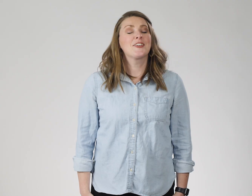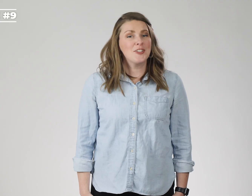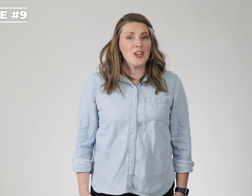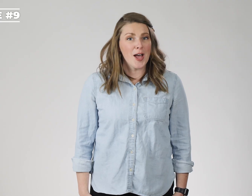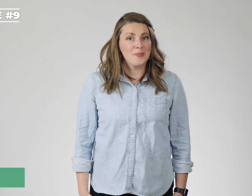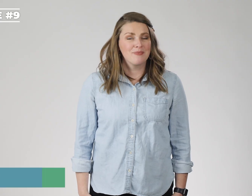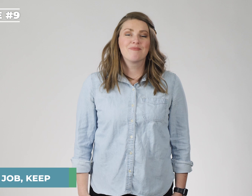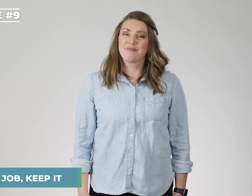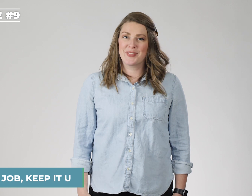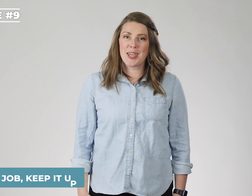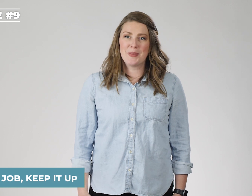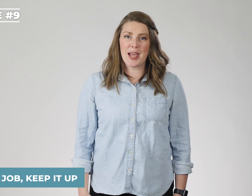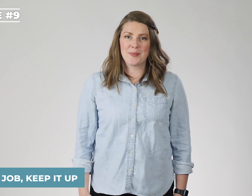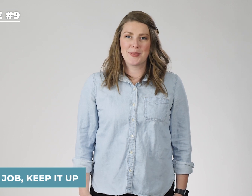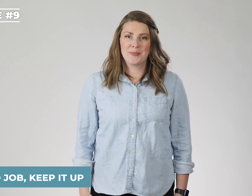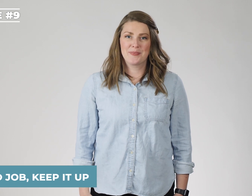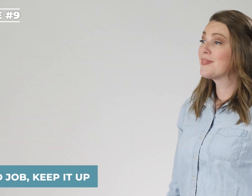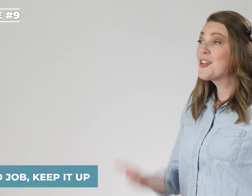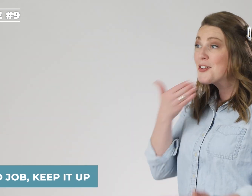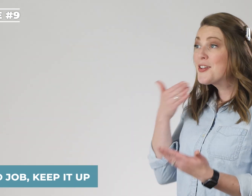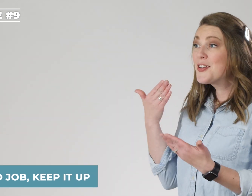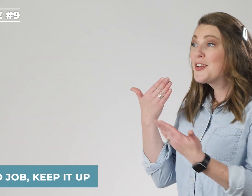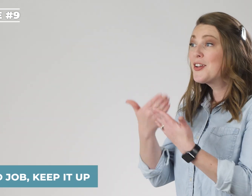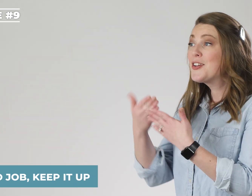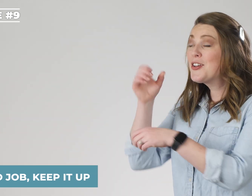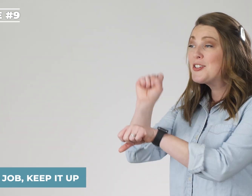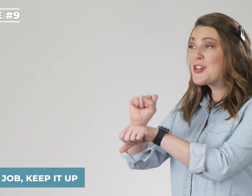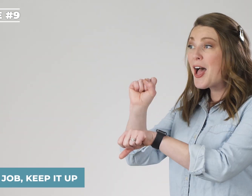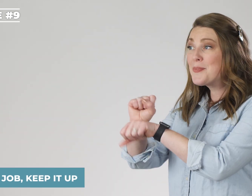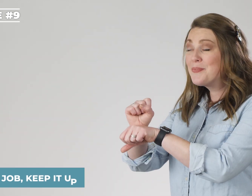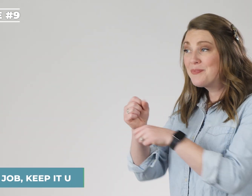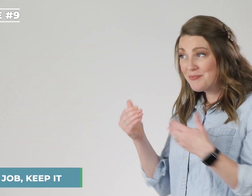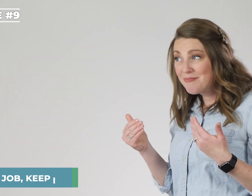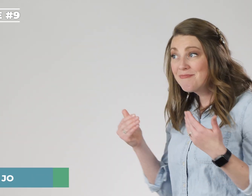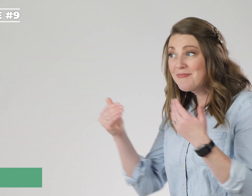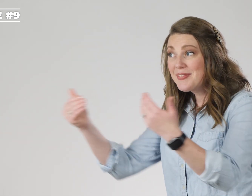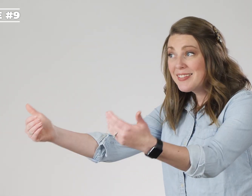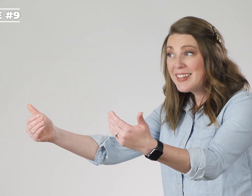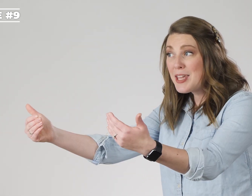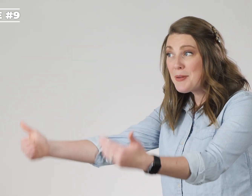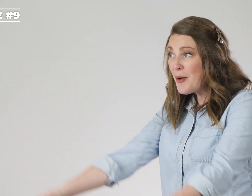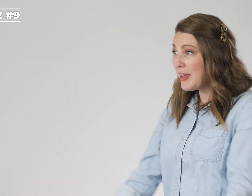God job keep it up. 'Good job keep going.'